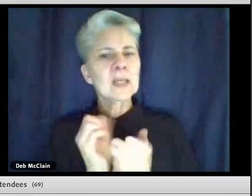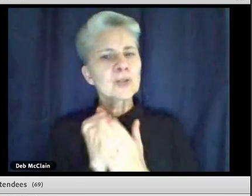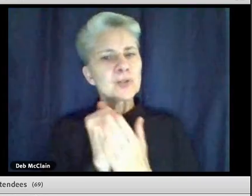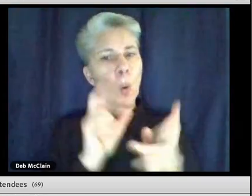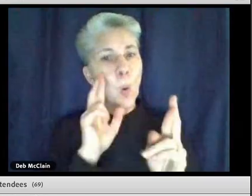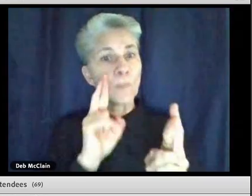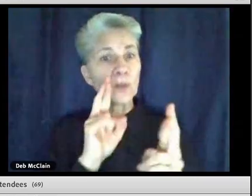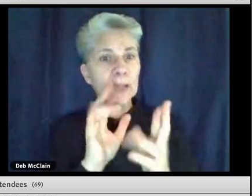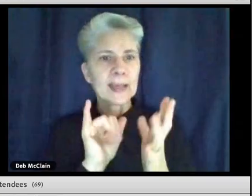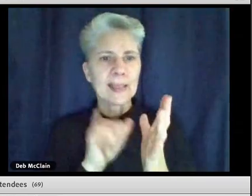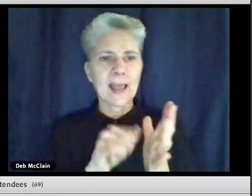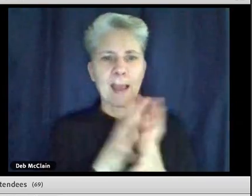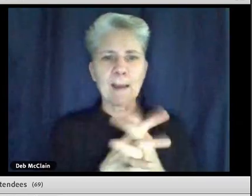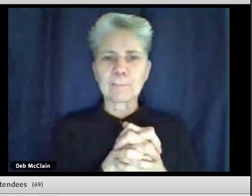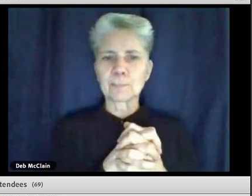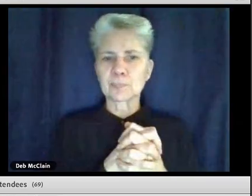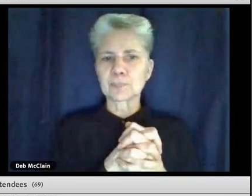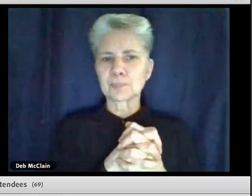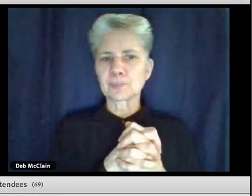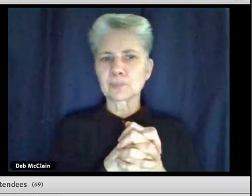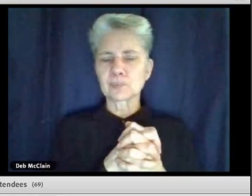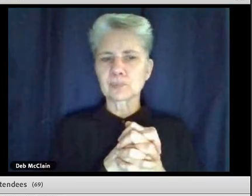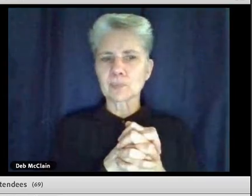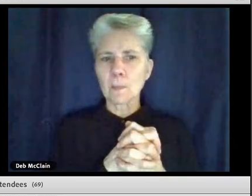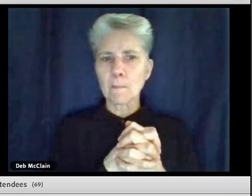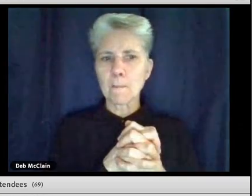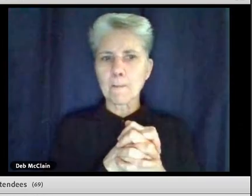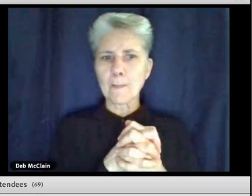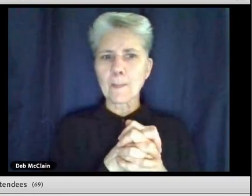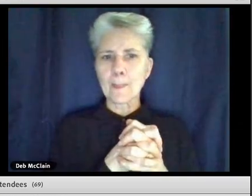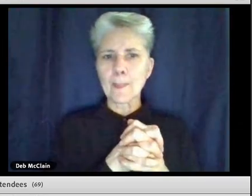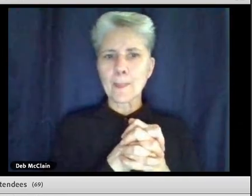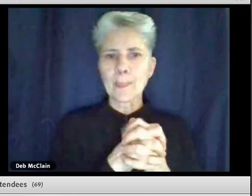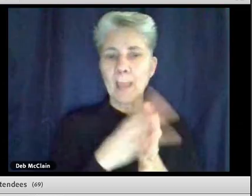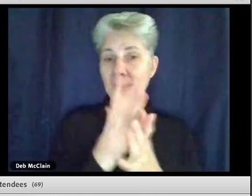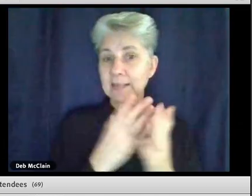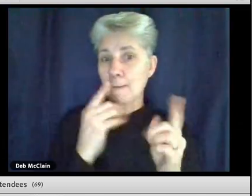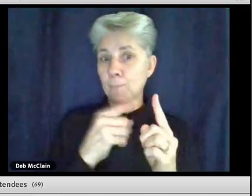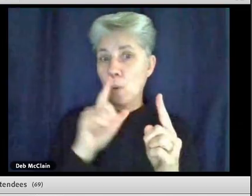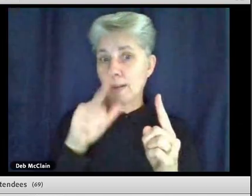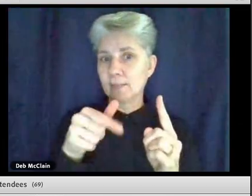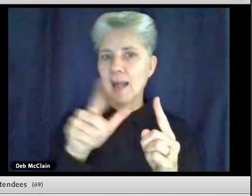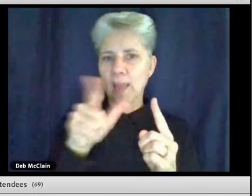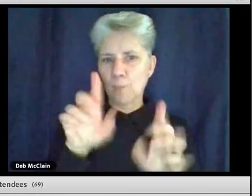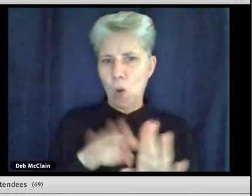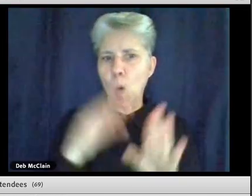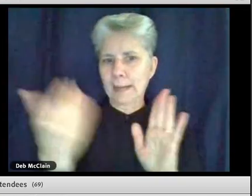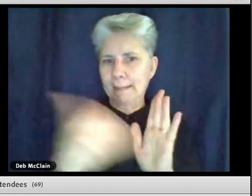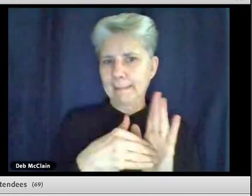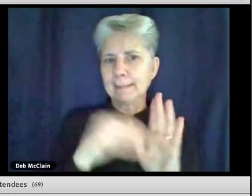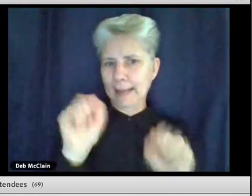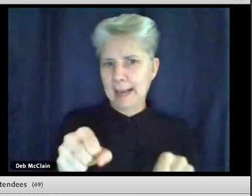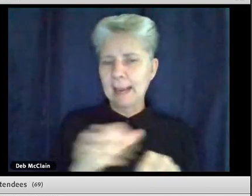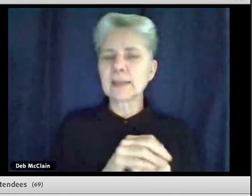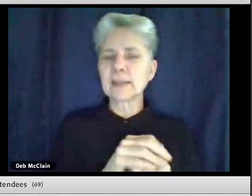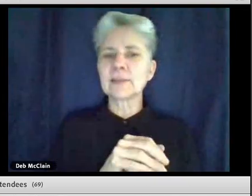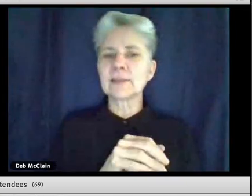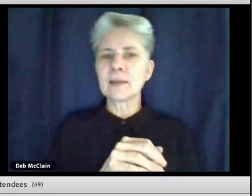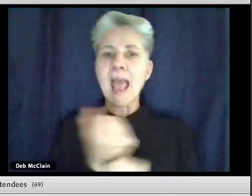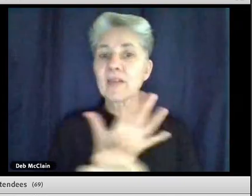You have that skepticism, and so hopefully at some point